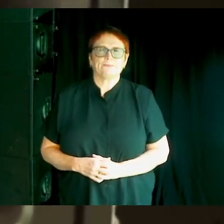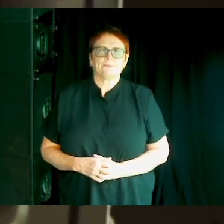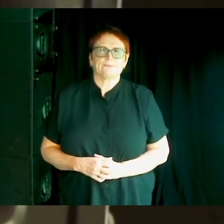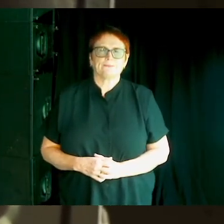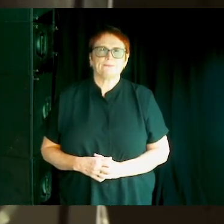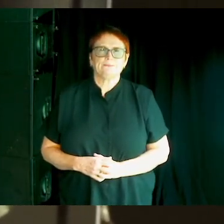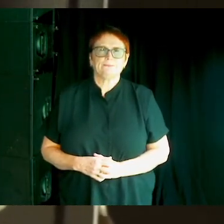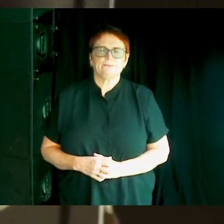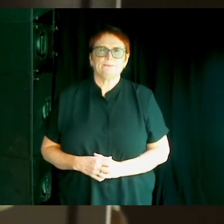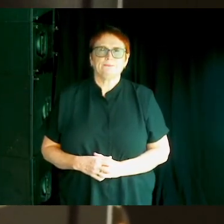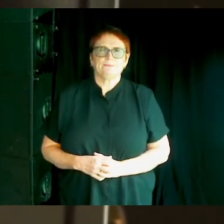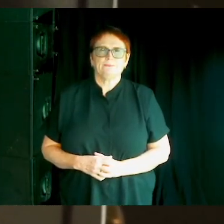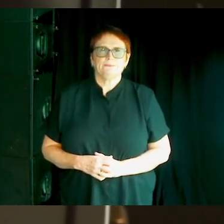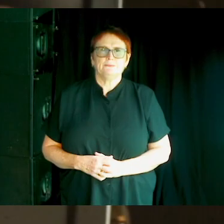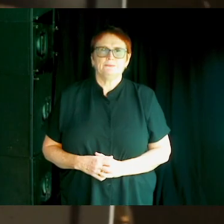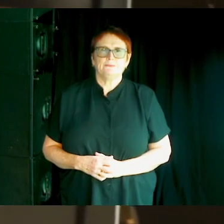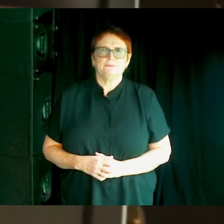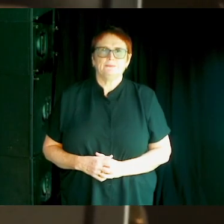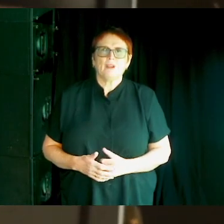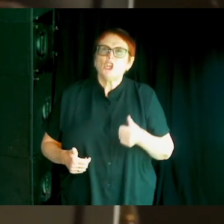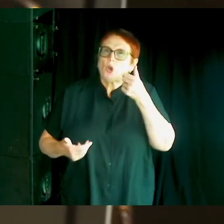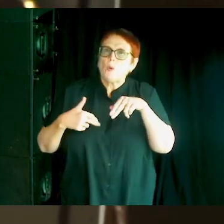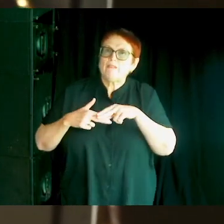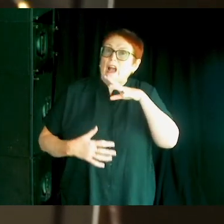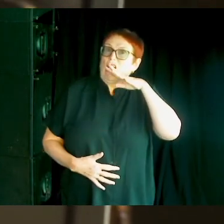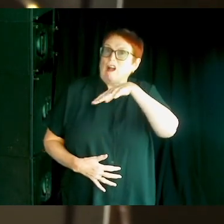and you can tell whether it is very hot or spicy or not by looking into the color